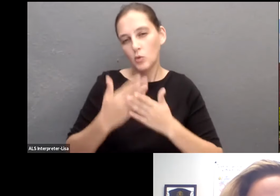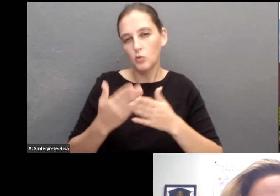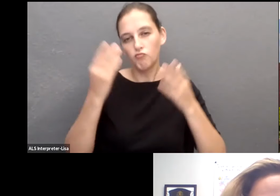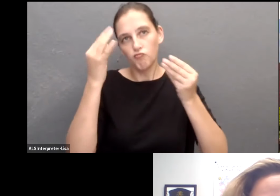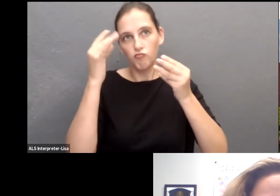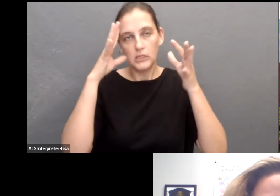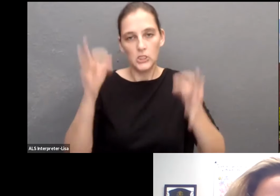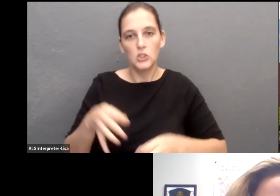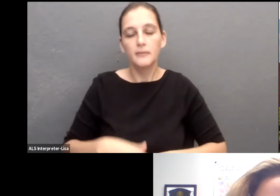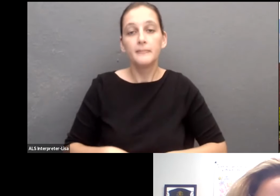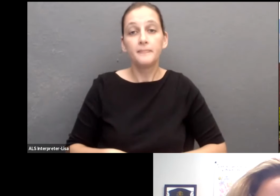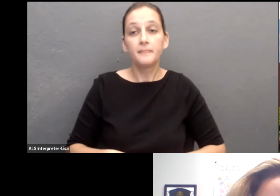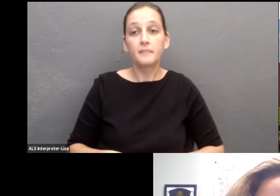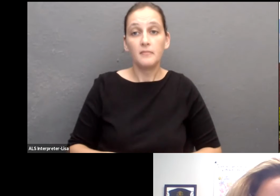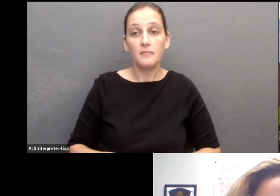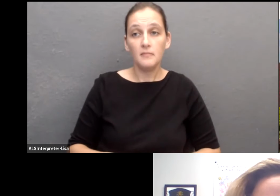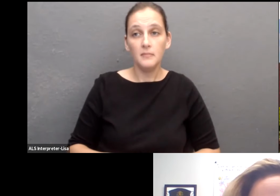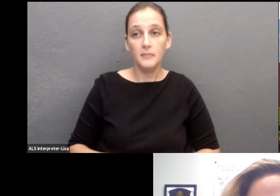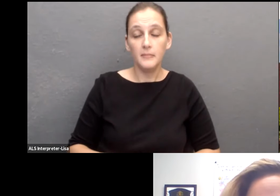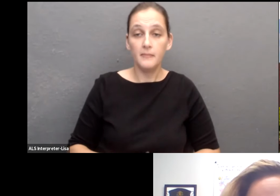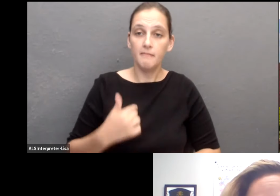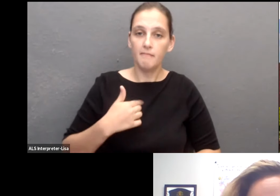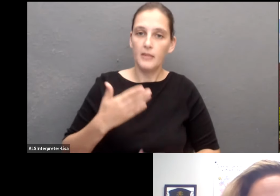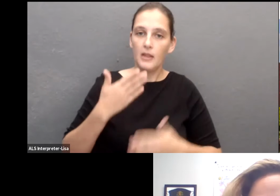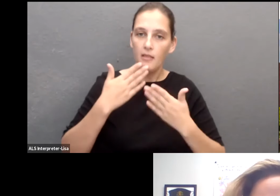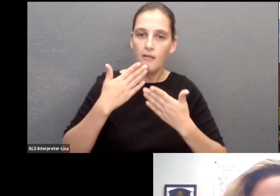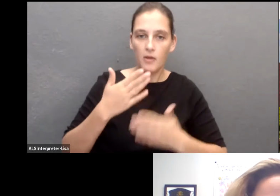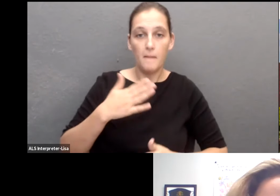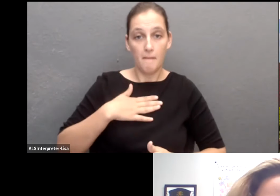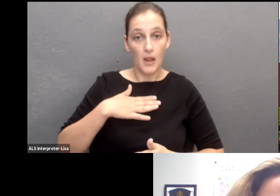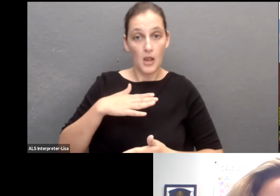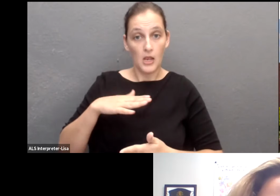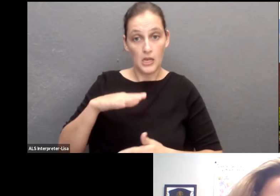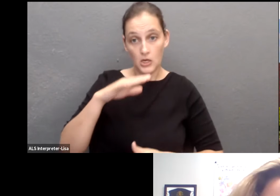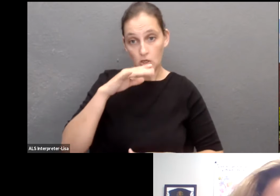that you know I'm thankful that my kids schools have chosen that everybody has to be masked,